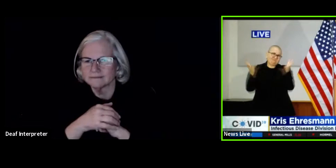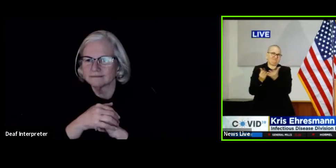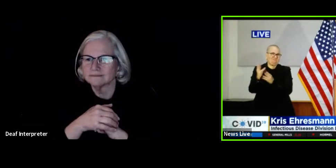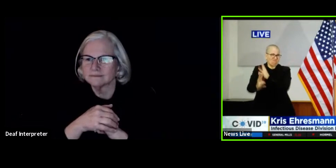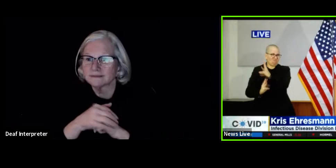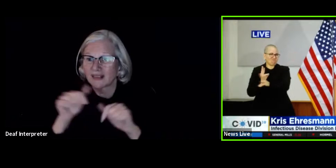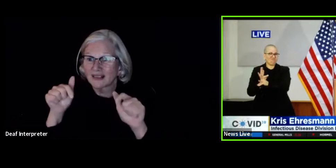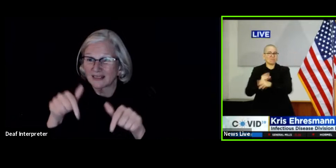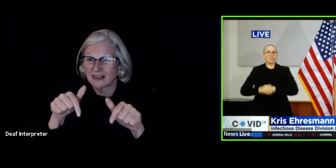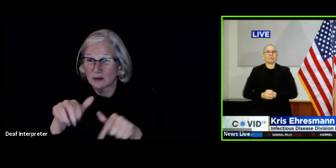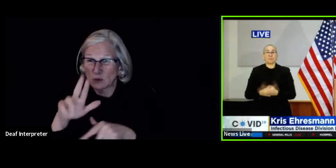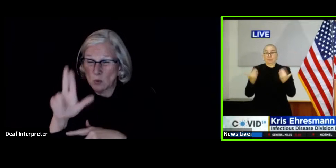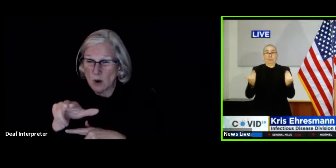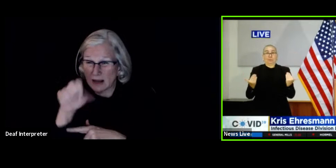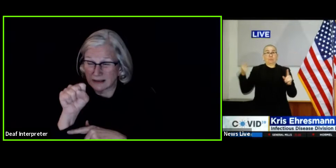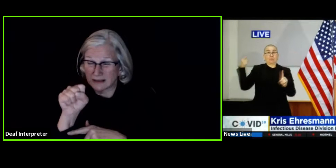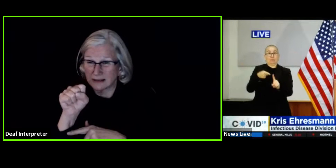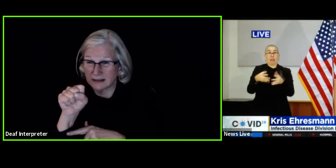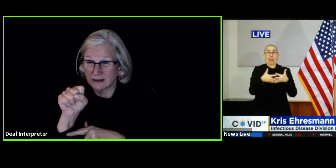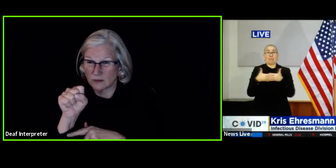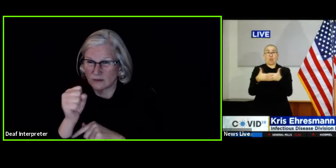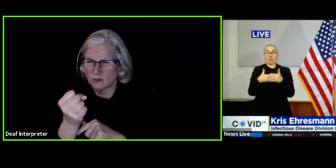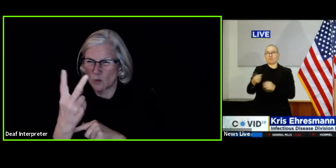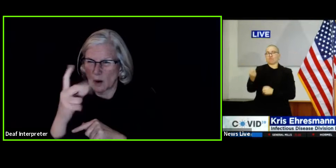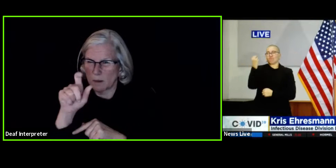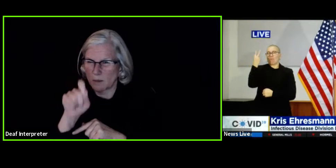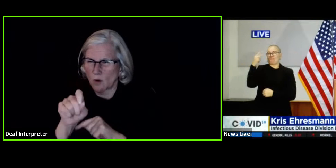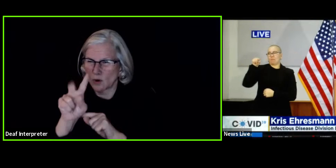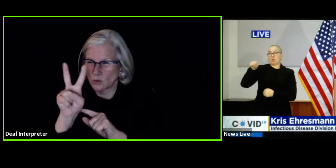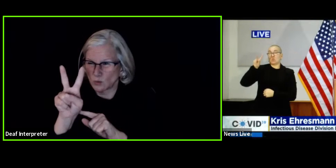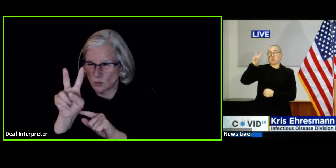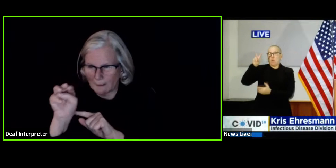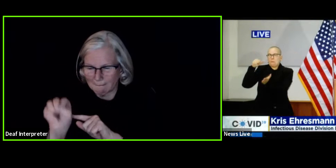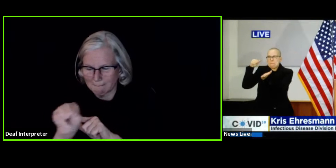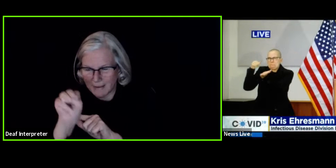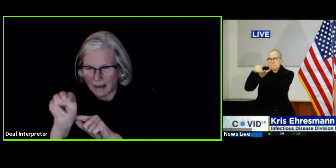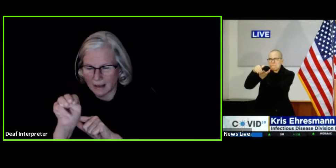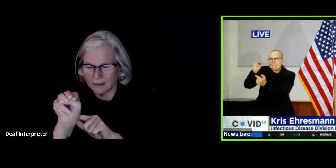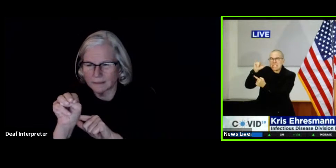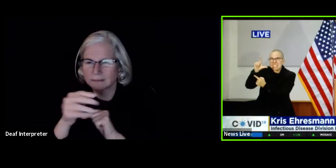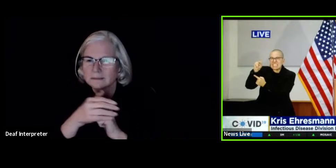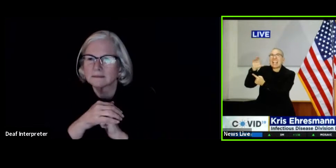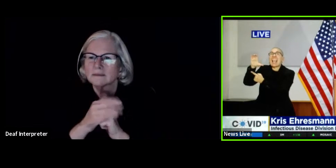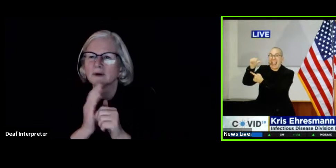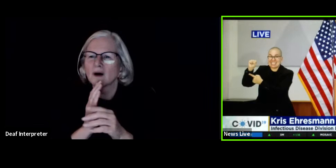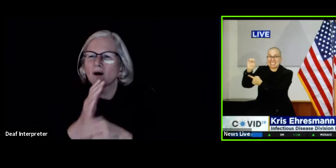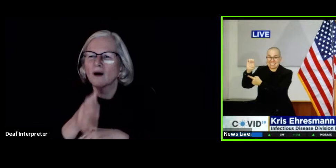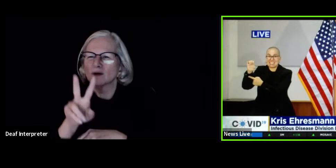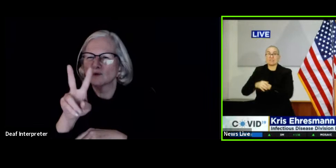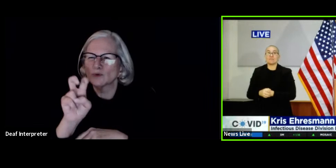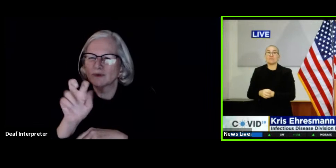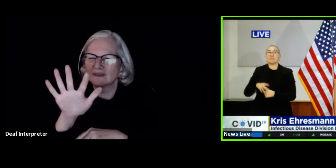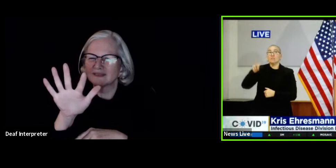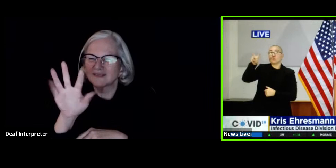AN INCREASE OF 7,354 DEATHS. IN THE UNITED STATES, WE'RE AT 12.2 MILLION